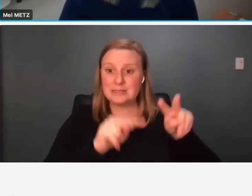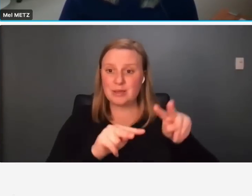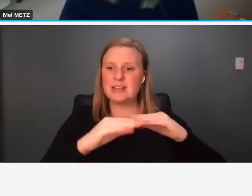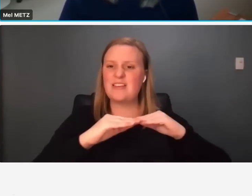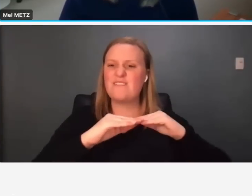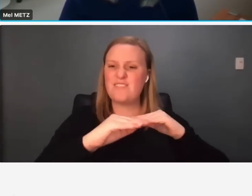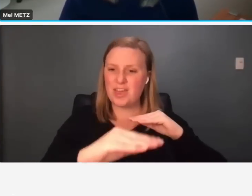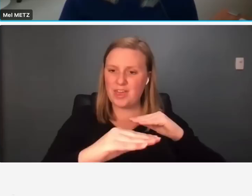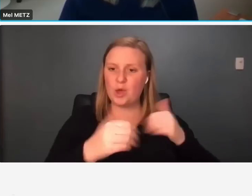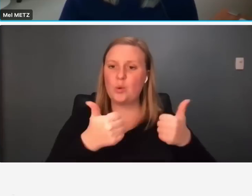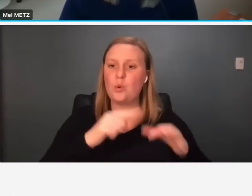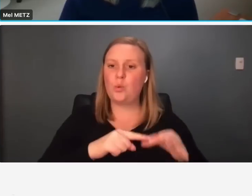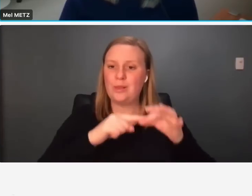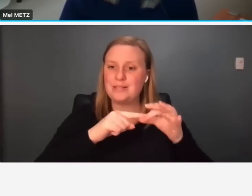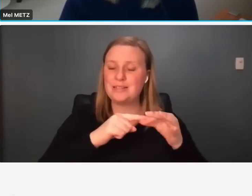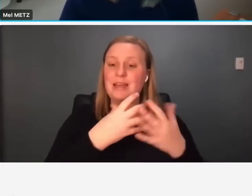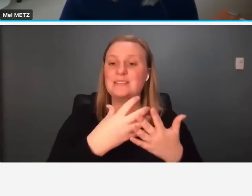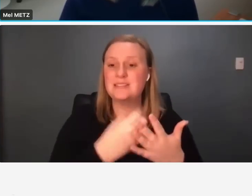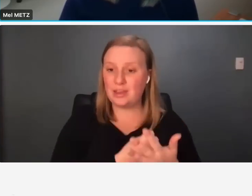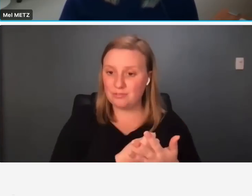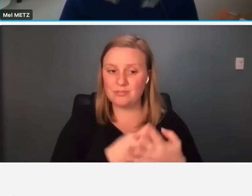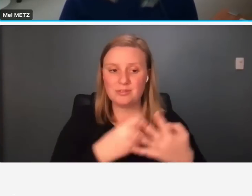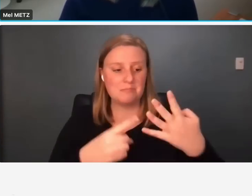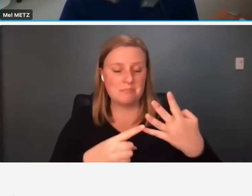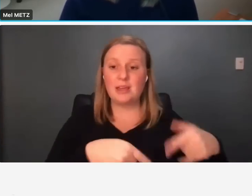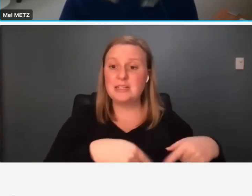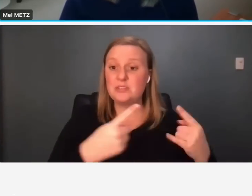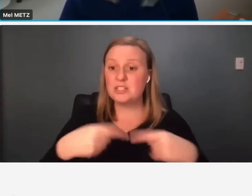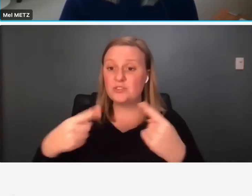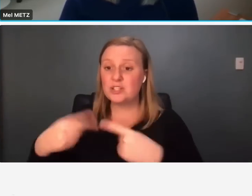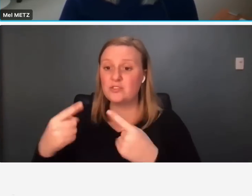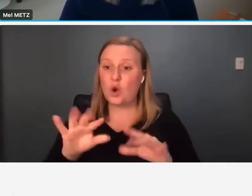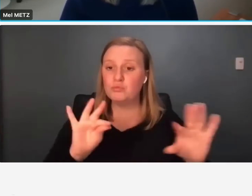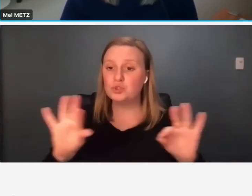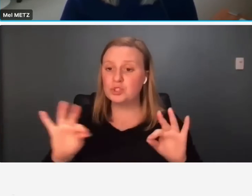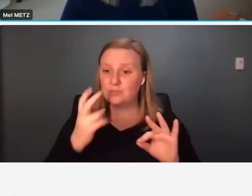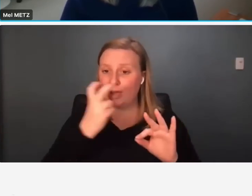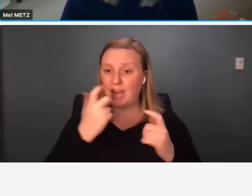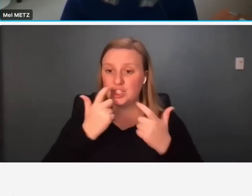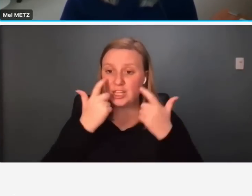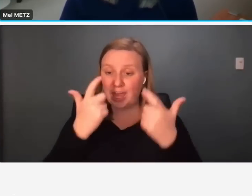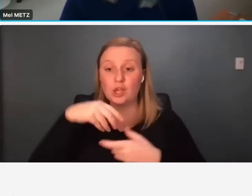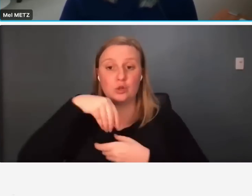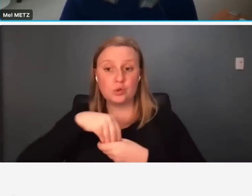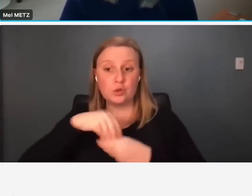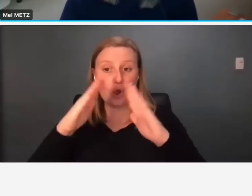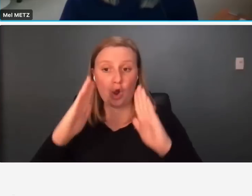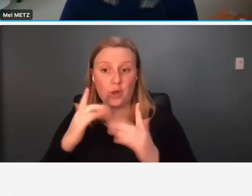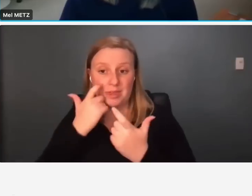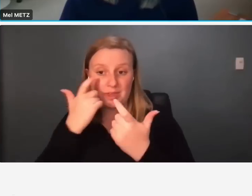a range of aged care services including newly designed in-home care services, improved transparency and